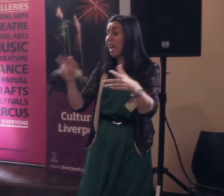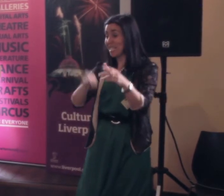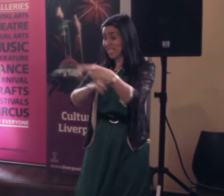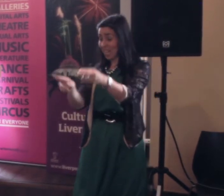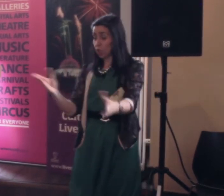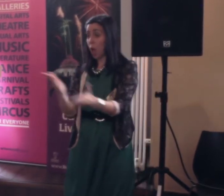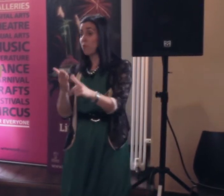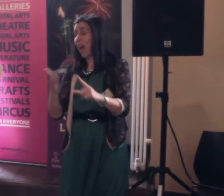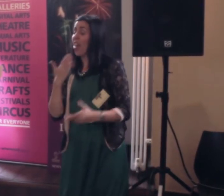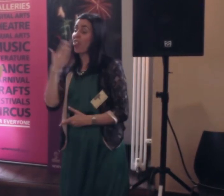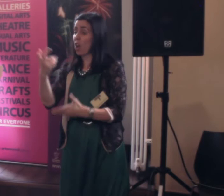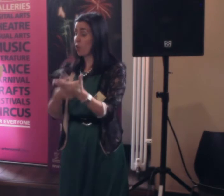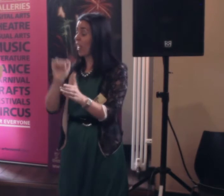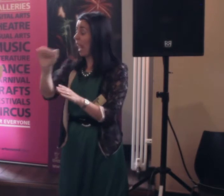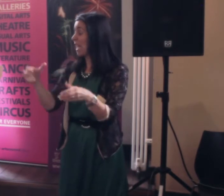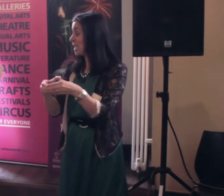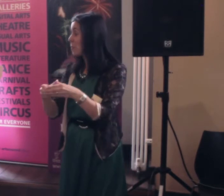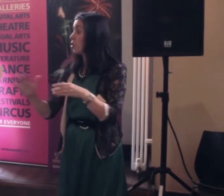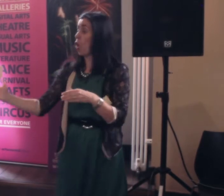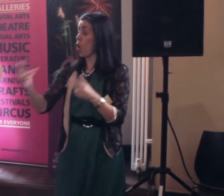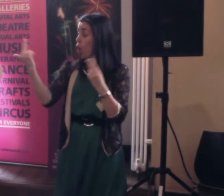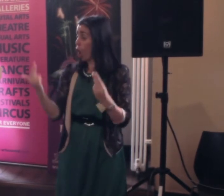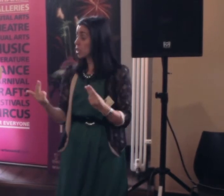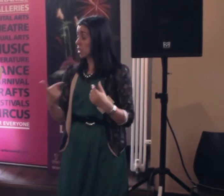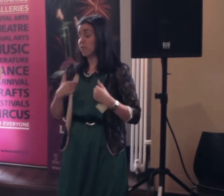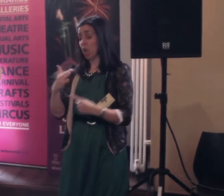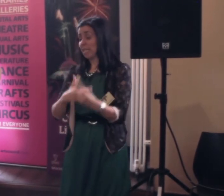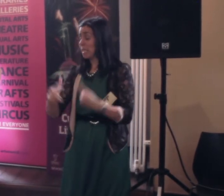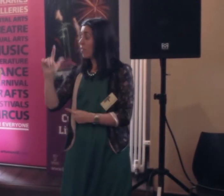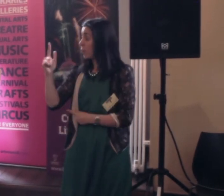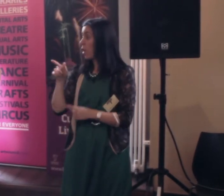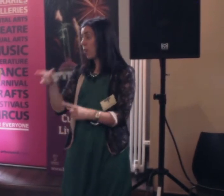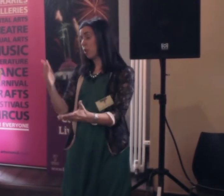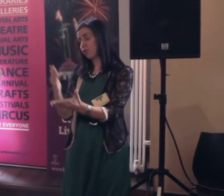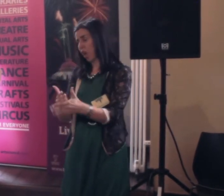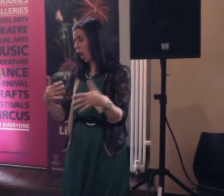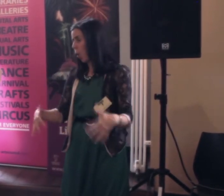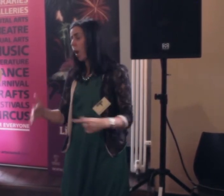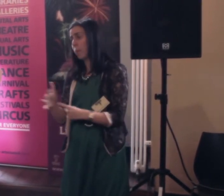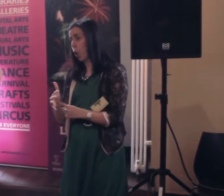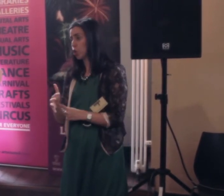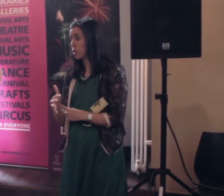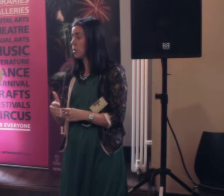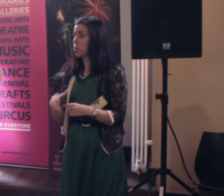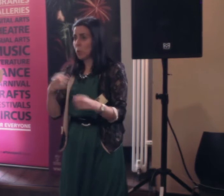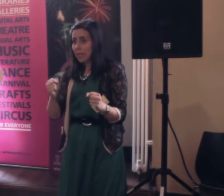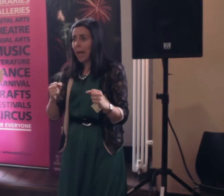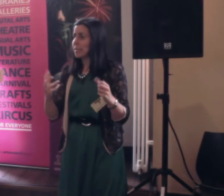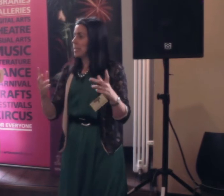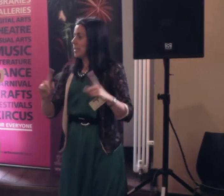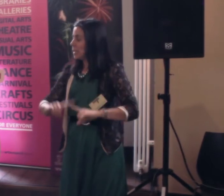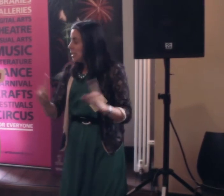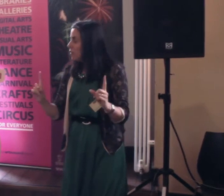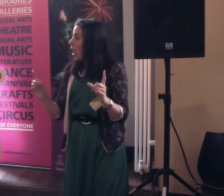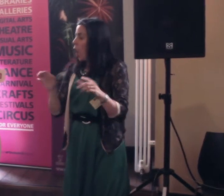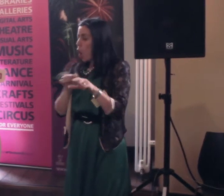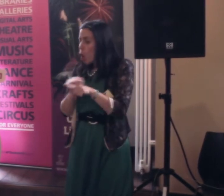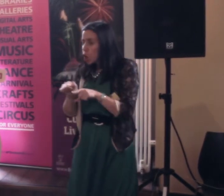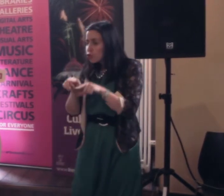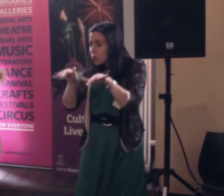And I thank Ruth and her team and all the artists for doing that for our city, ‘cause that is really important to us that we get our cultural reach out there